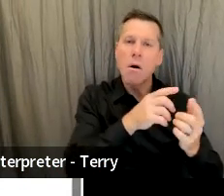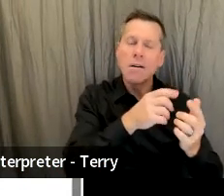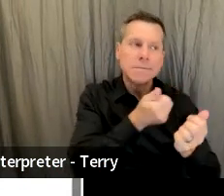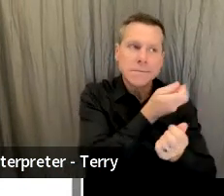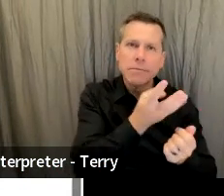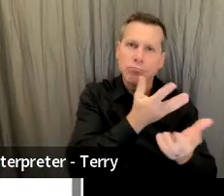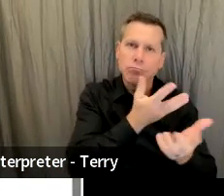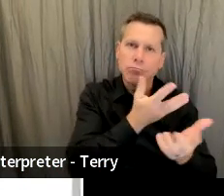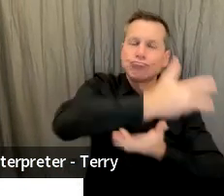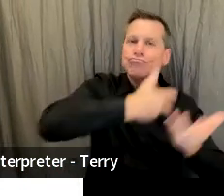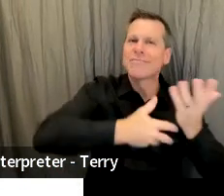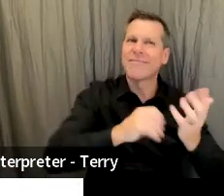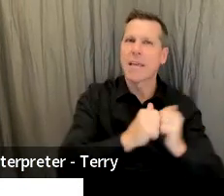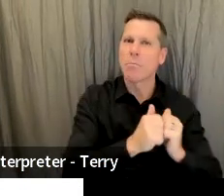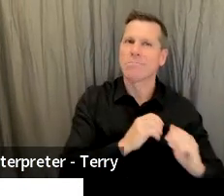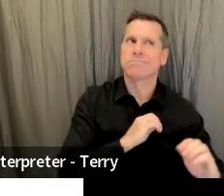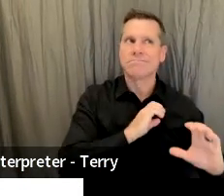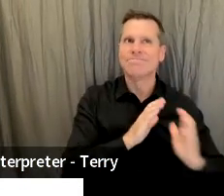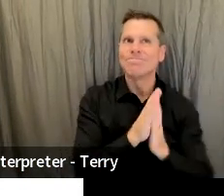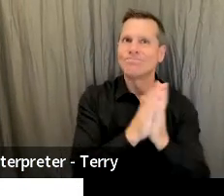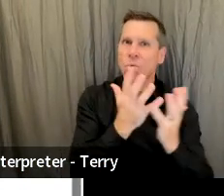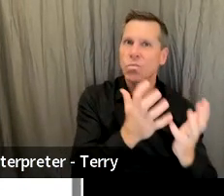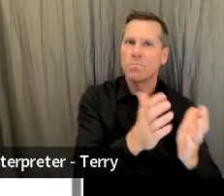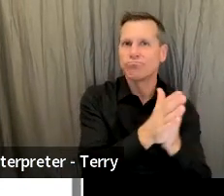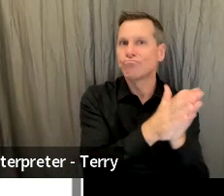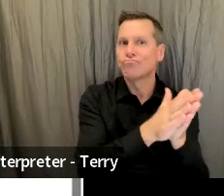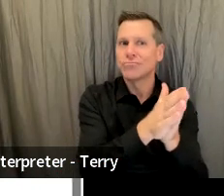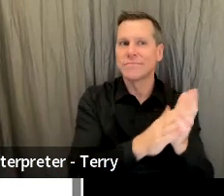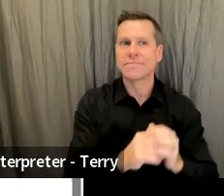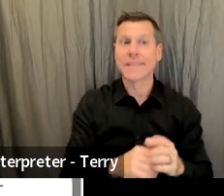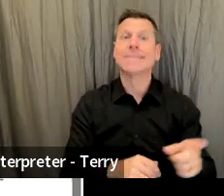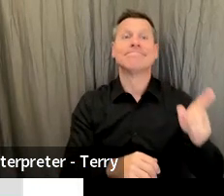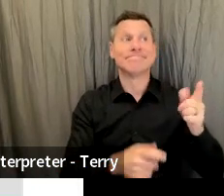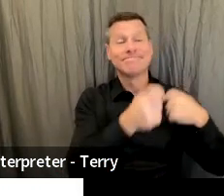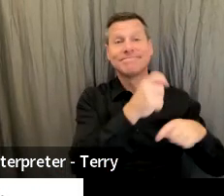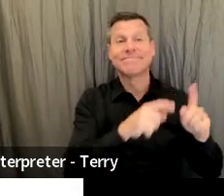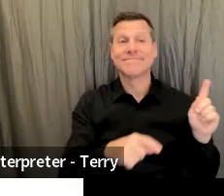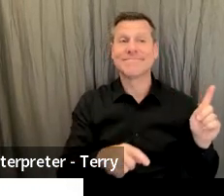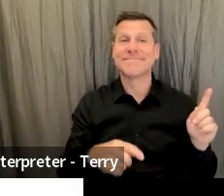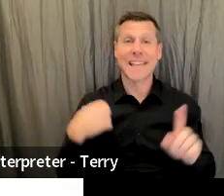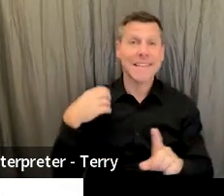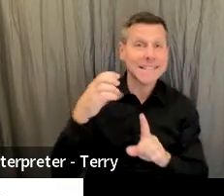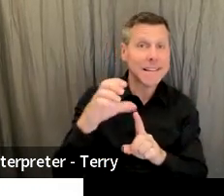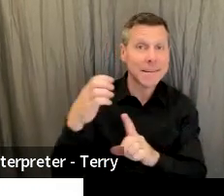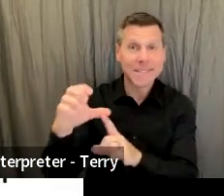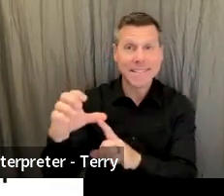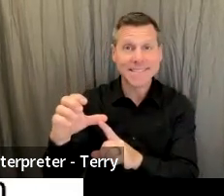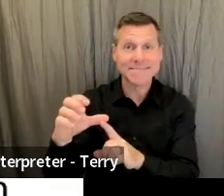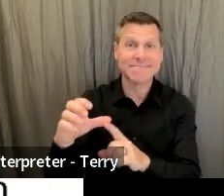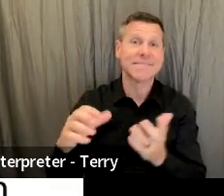And then there's the one for assignment and rubric design, which I think is the is the last one because